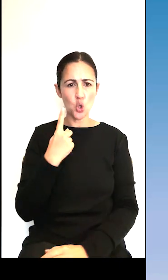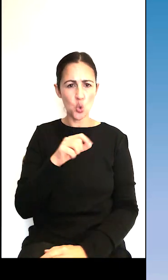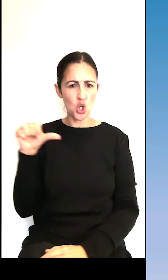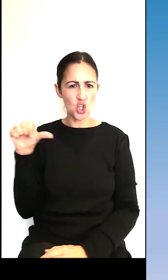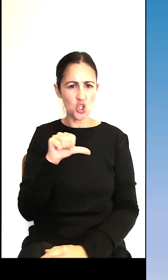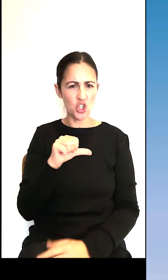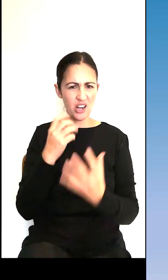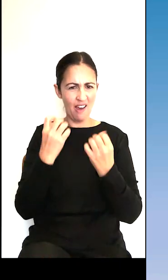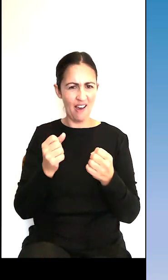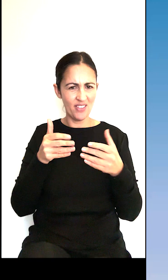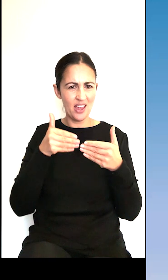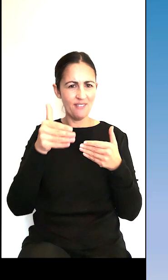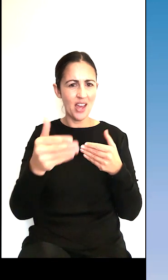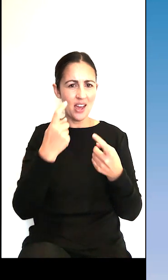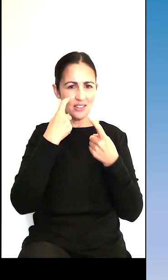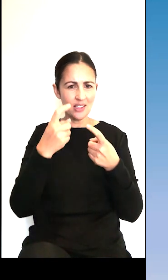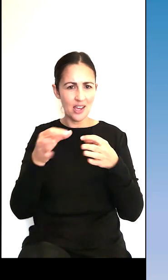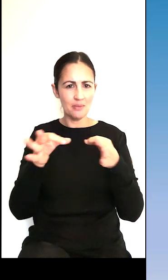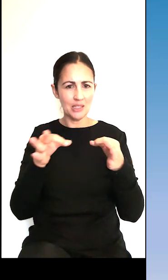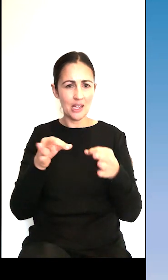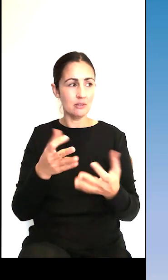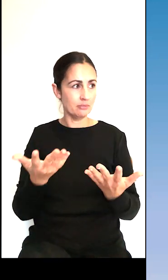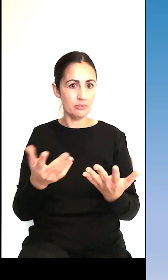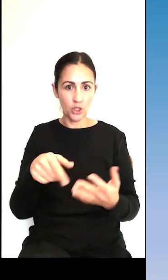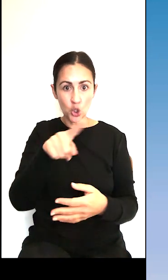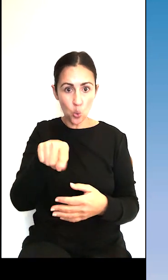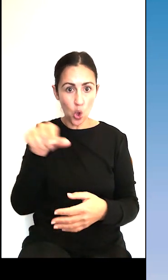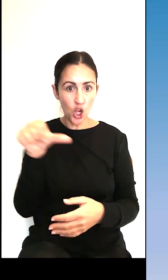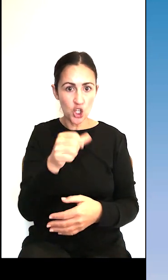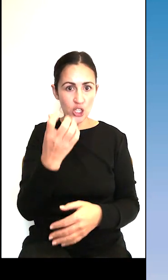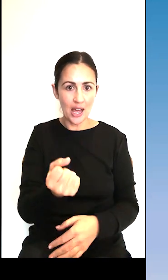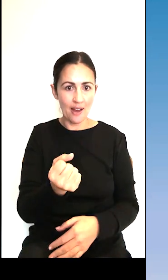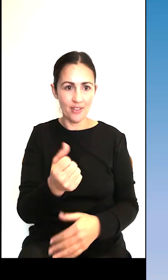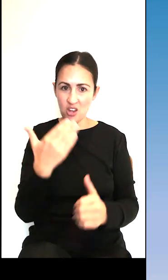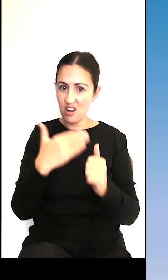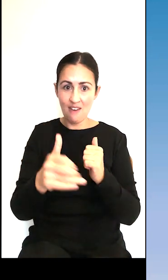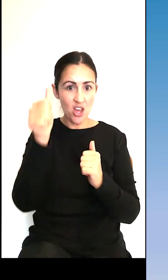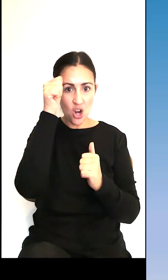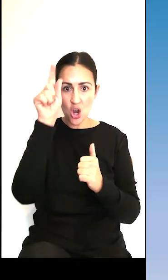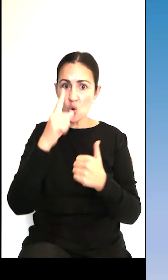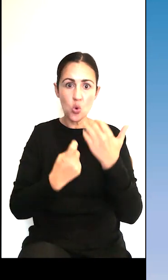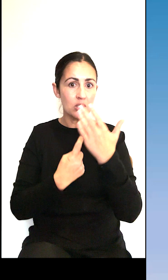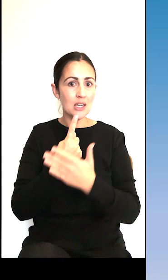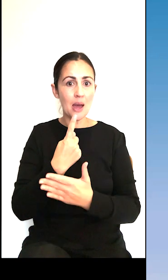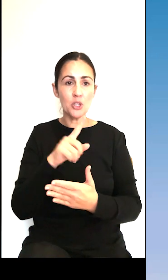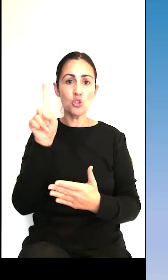So really anyone and everyone should do advance care planning because you never know what's going to happen to you today or in the future.